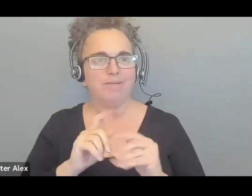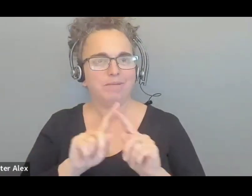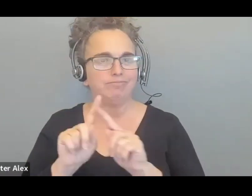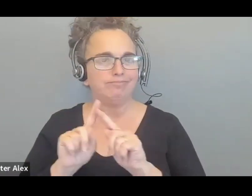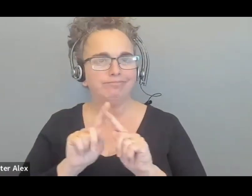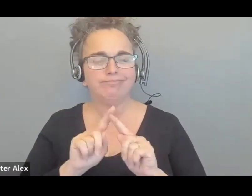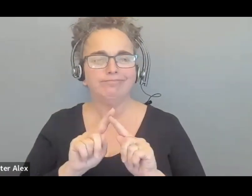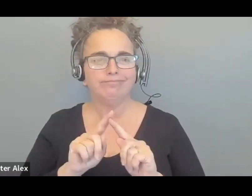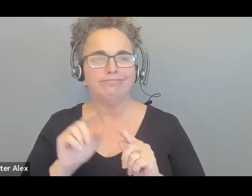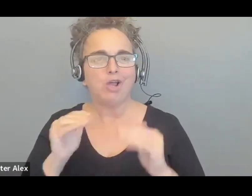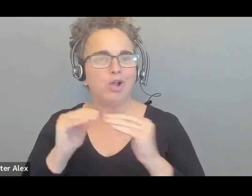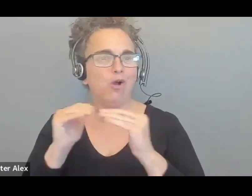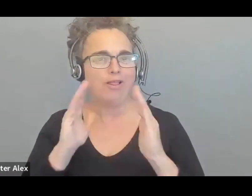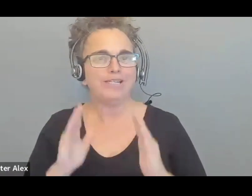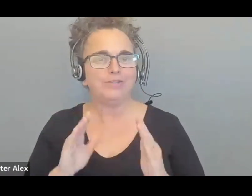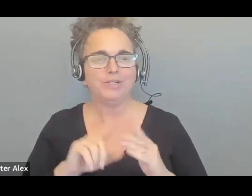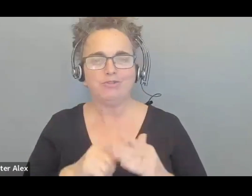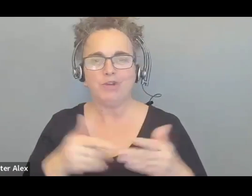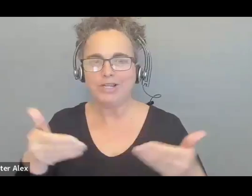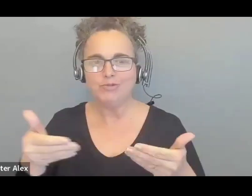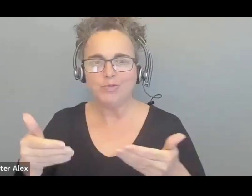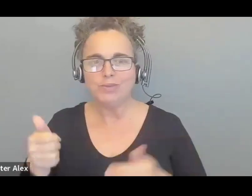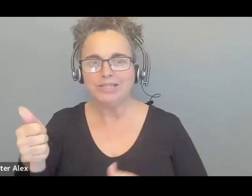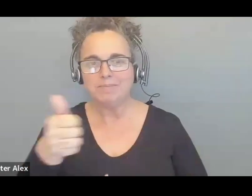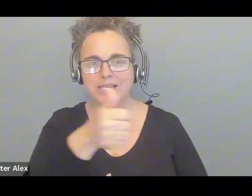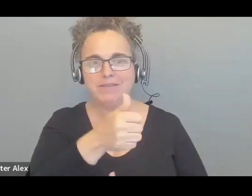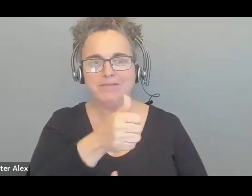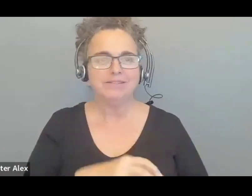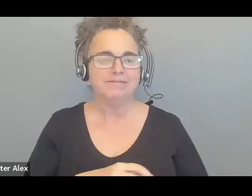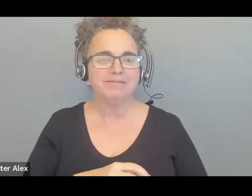so we can start introducing themselves and, yeah,